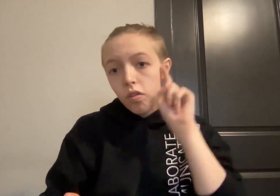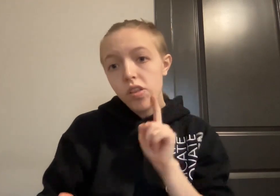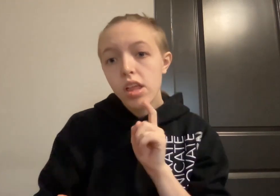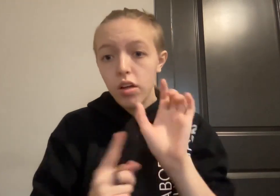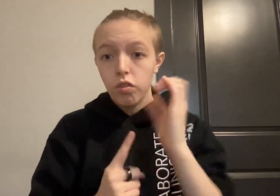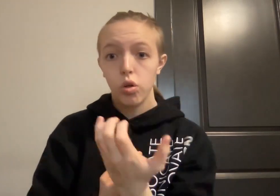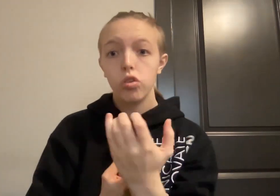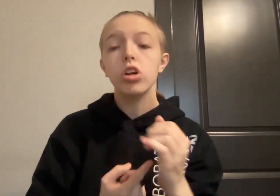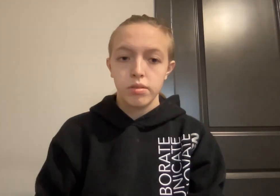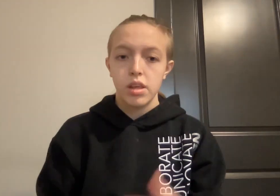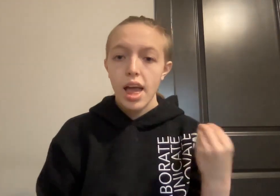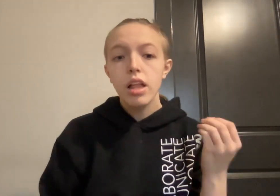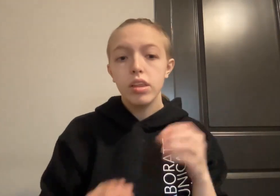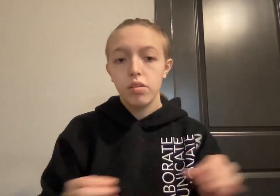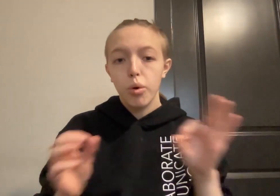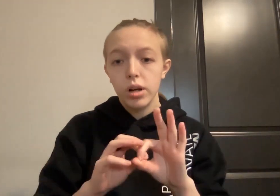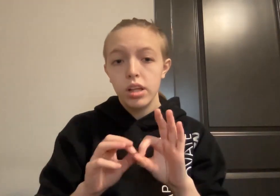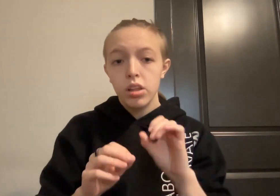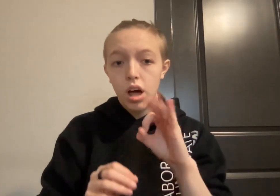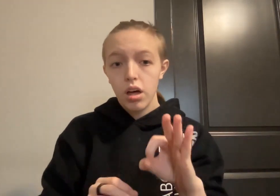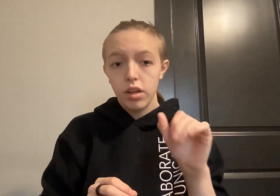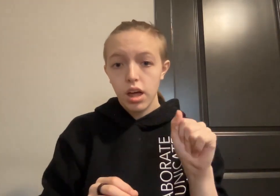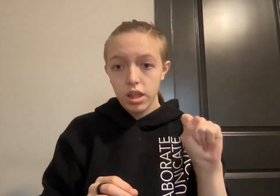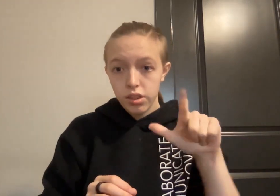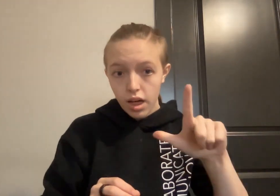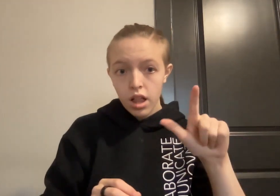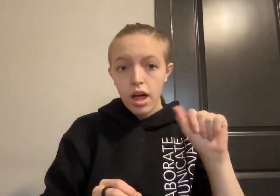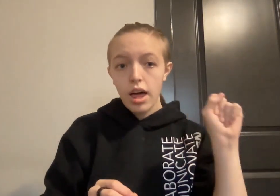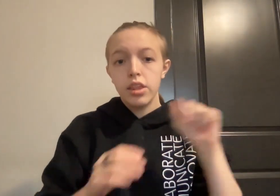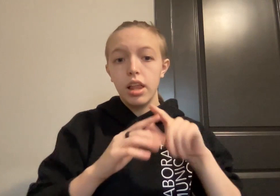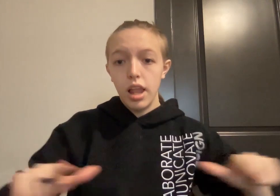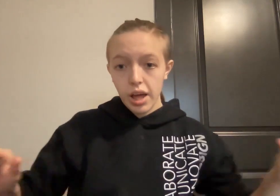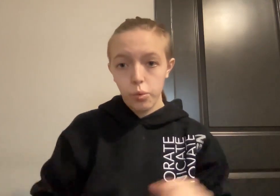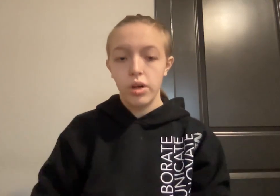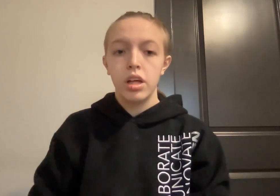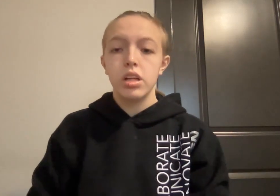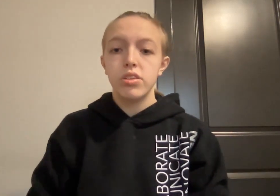of the importance of ASL as a language